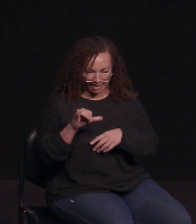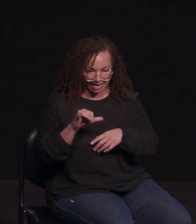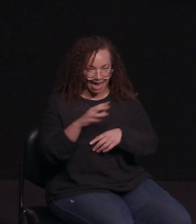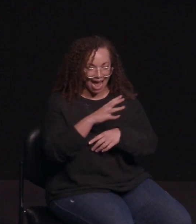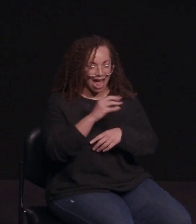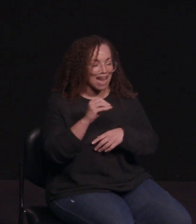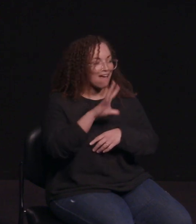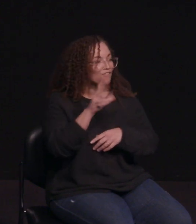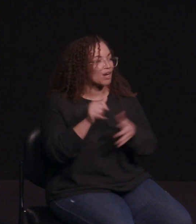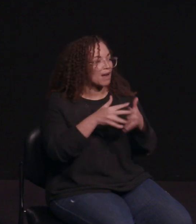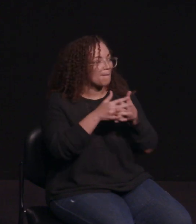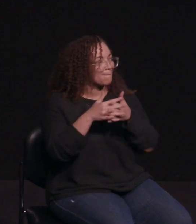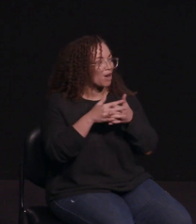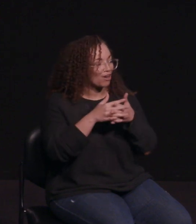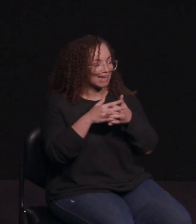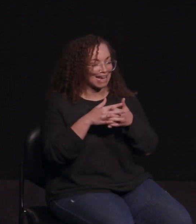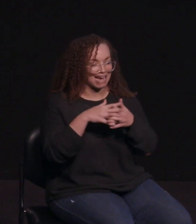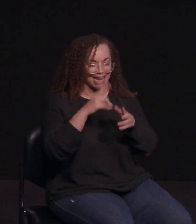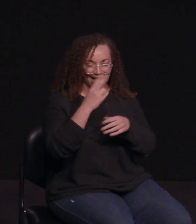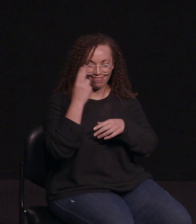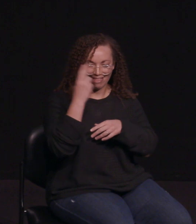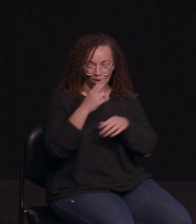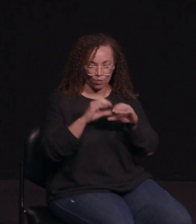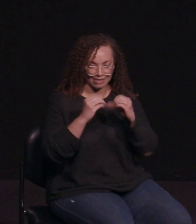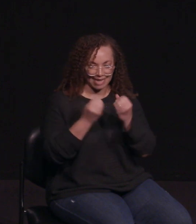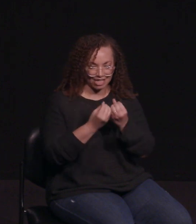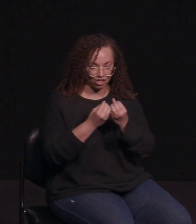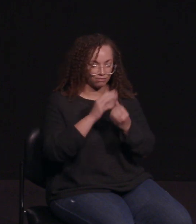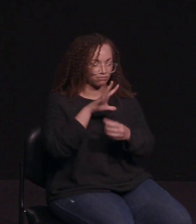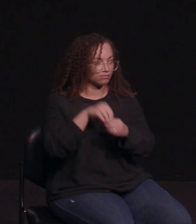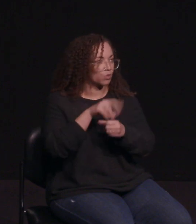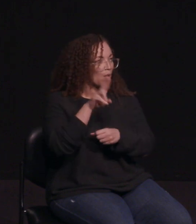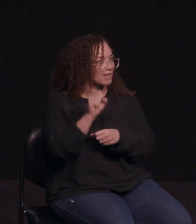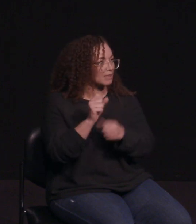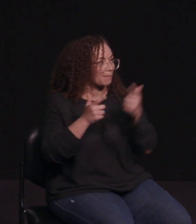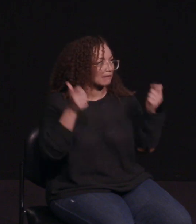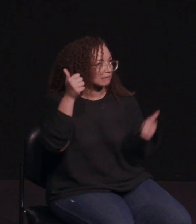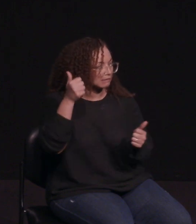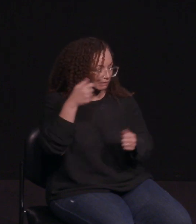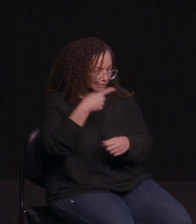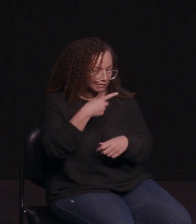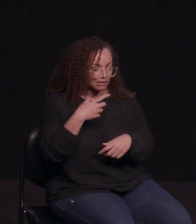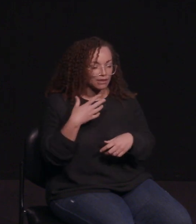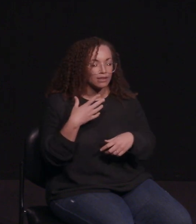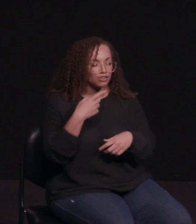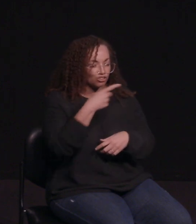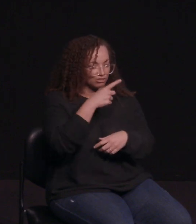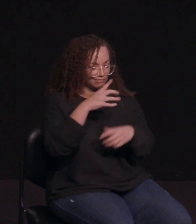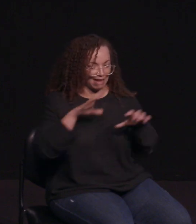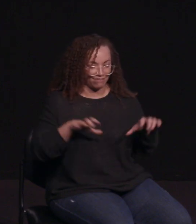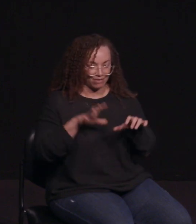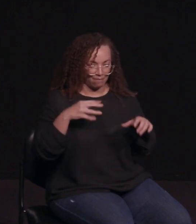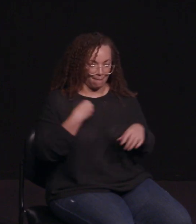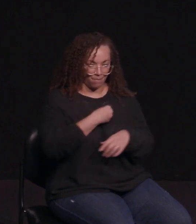lay organization in the US. Beatrice is an active member of our church's choir and she serves as a minister of music.